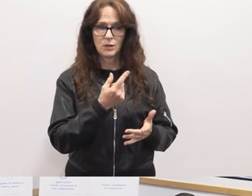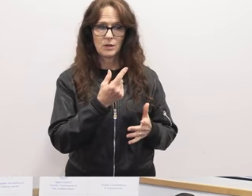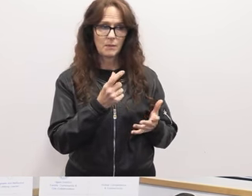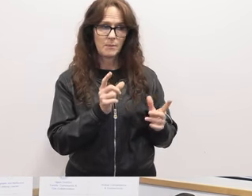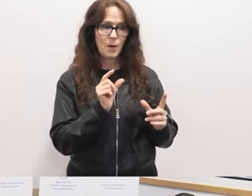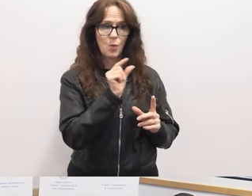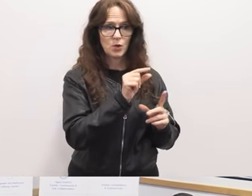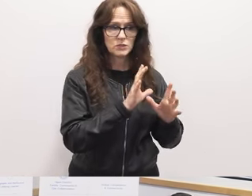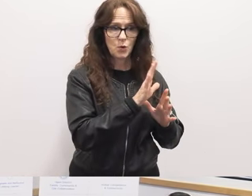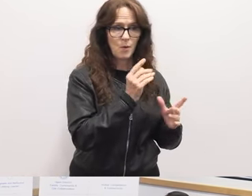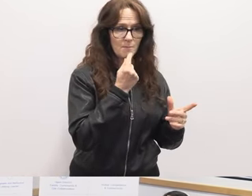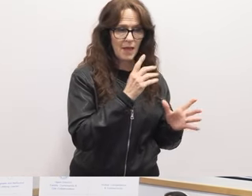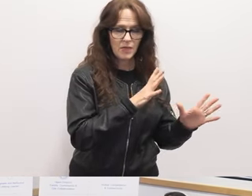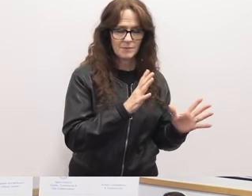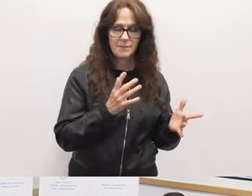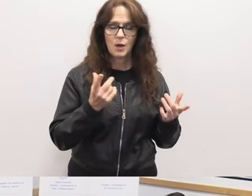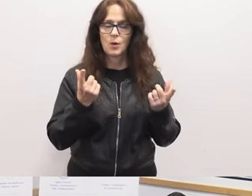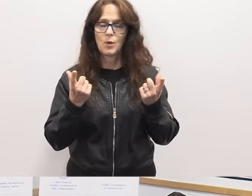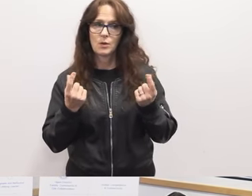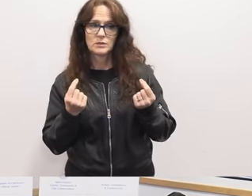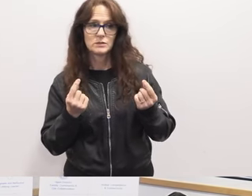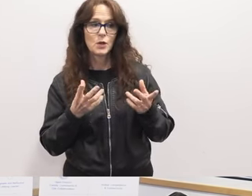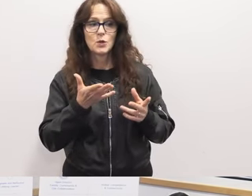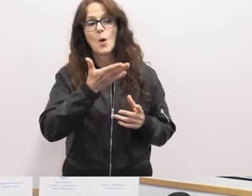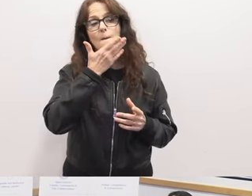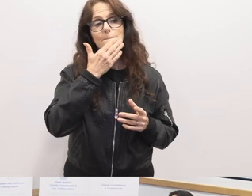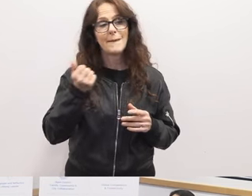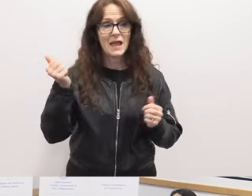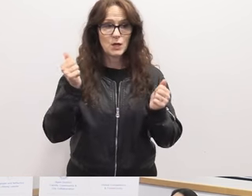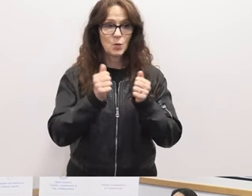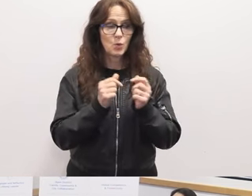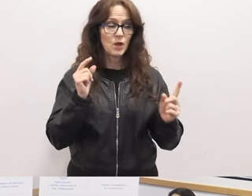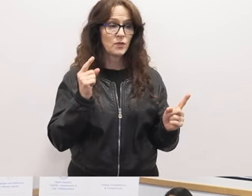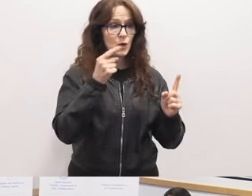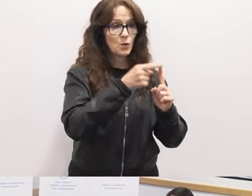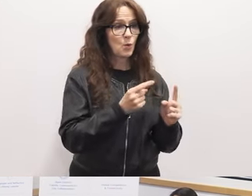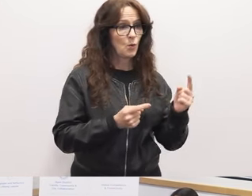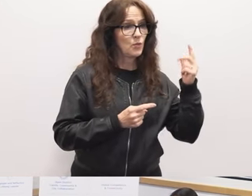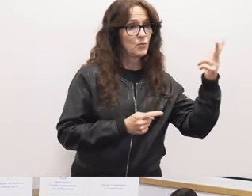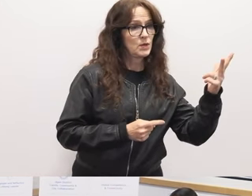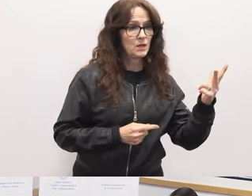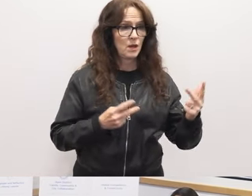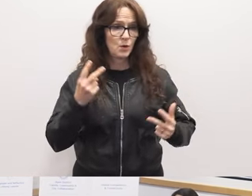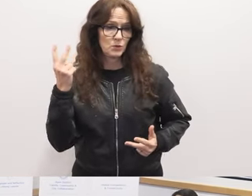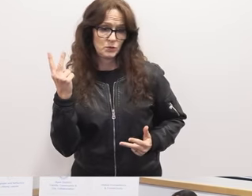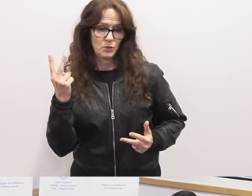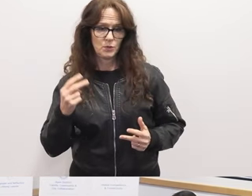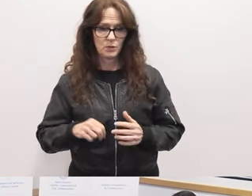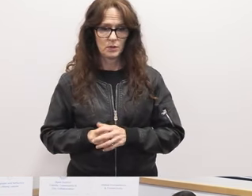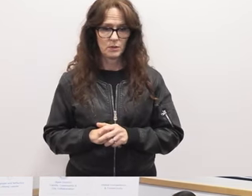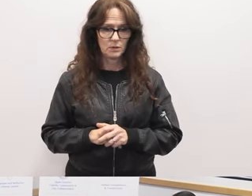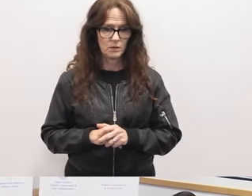So are you better with goal three than you are with goal two? I am not good with goal two.